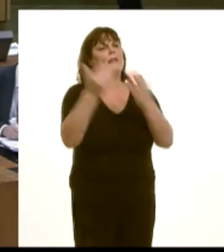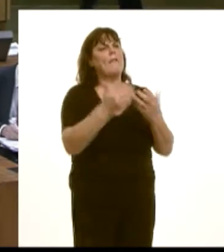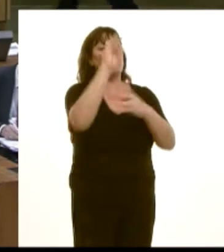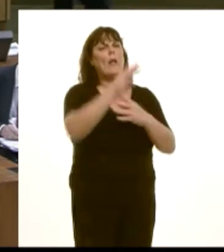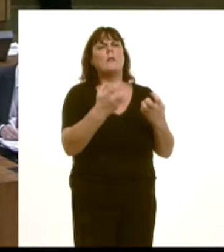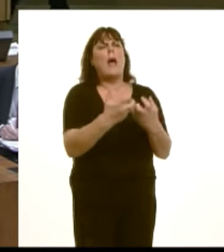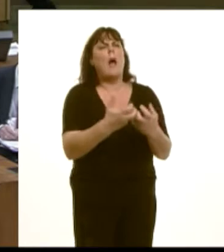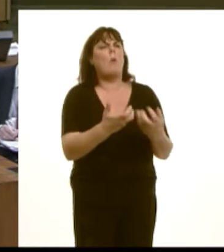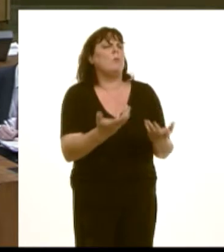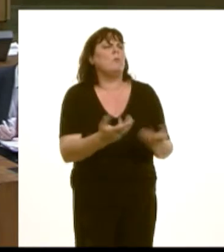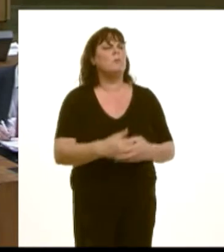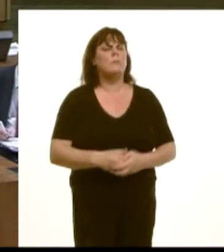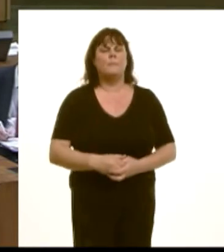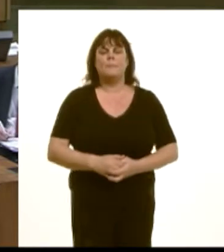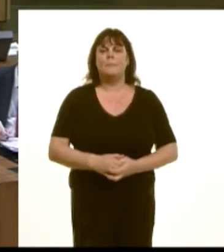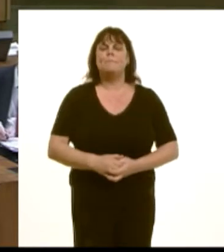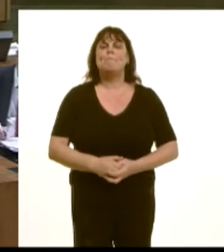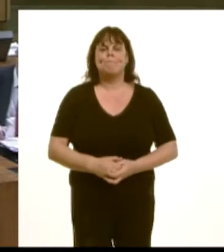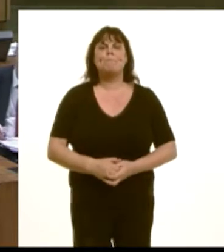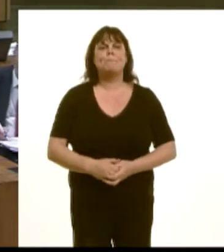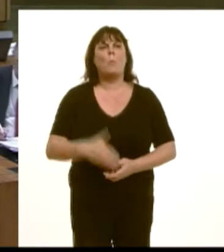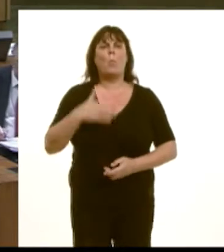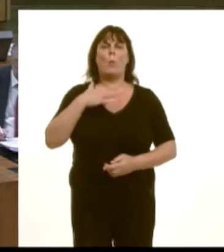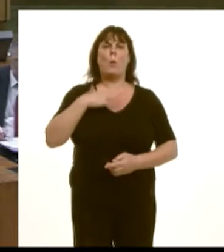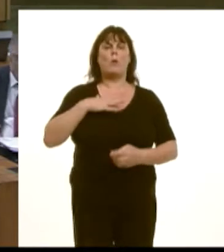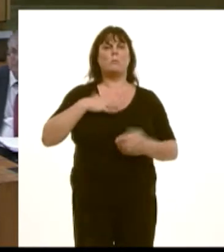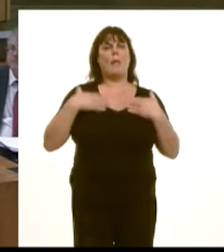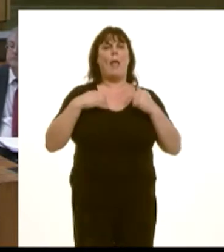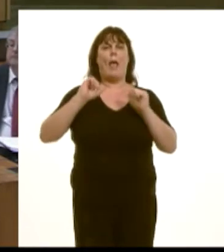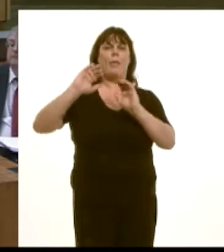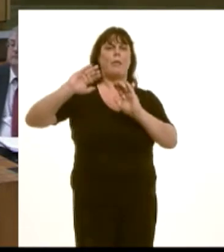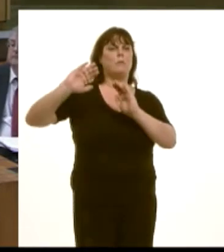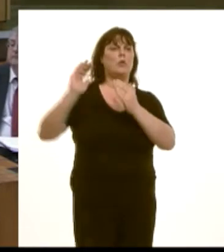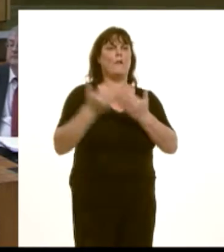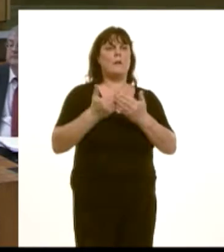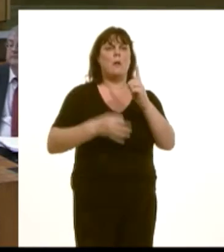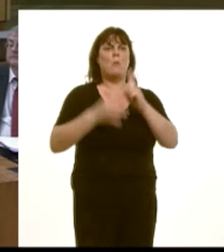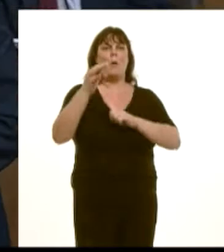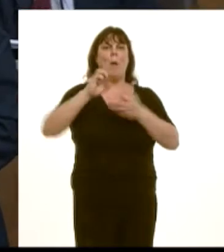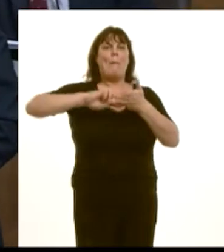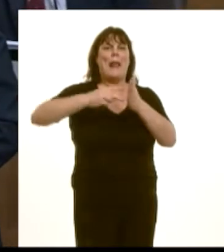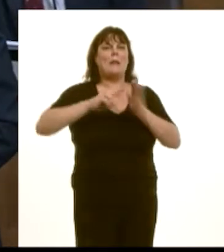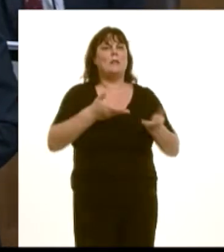OAQ(4)1982(FM) Carwyn Jones: Indeed. We ensure the improvement of healthcare services through the planning and delivery framework. Of course, we are